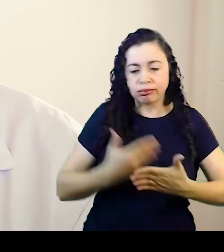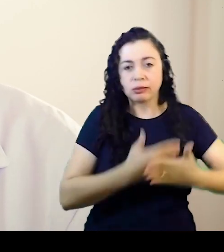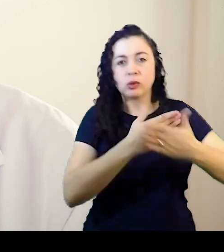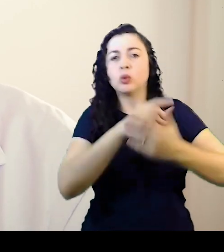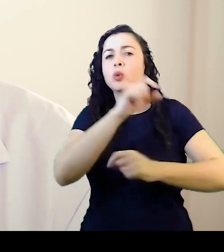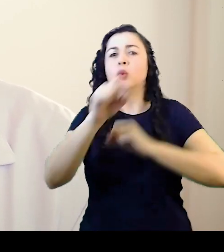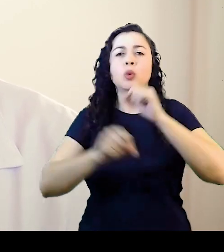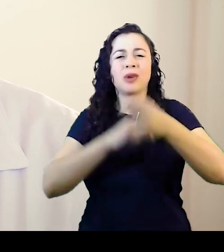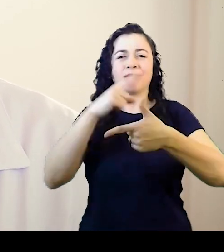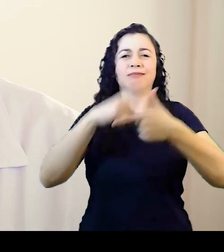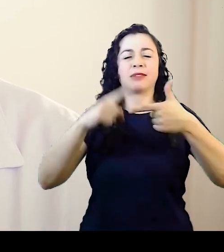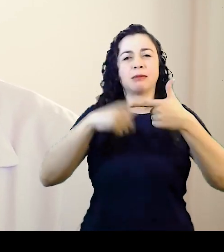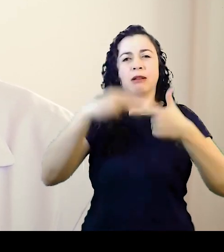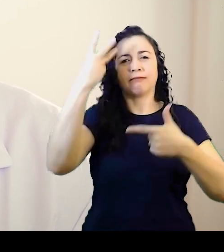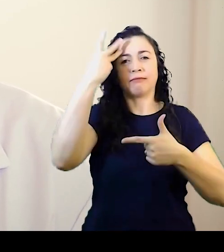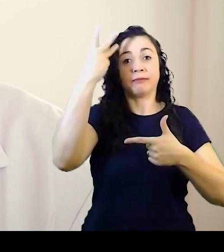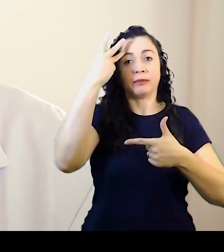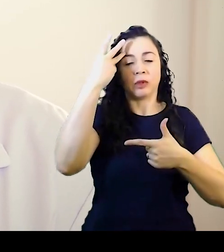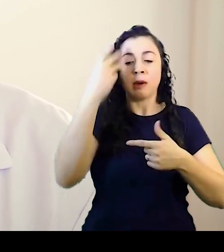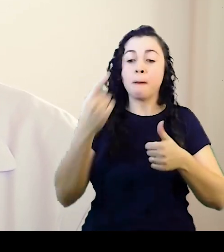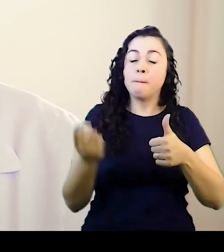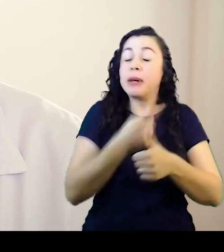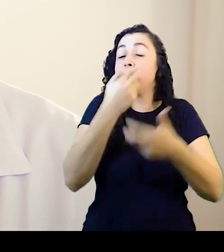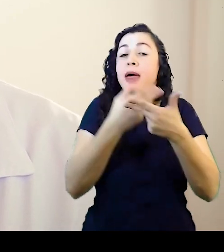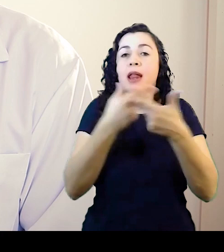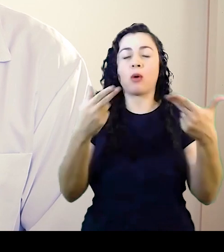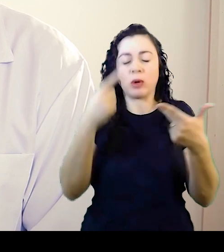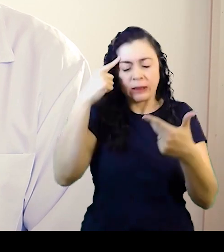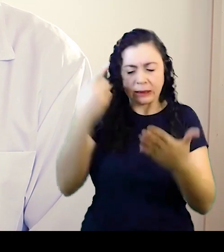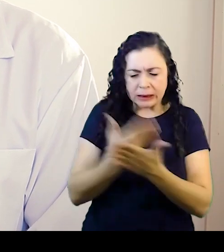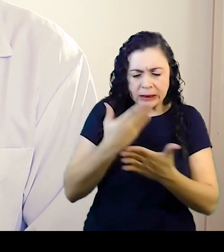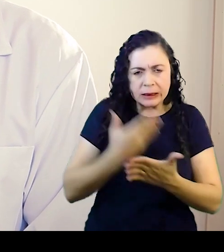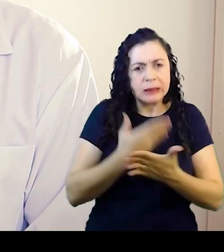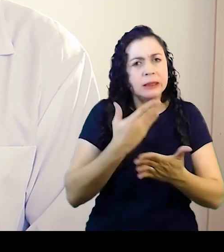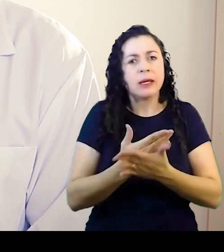so the first thing we asked ourselves in the laboratory is: